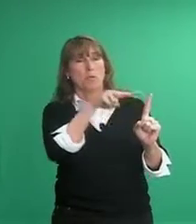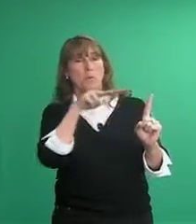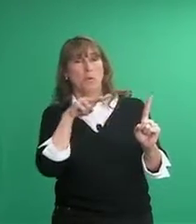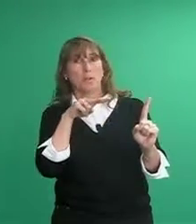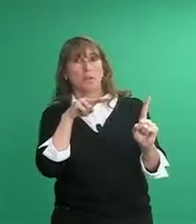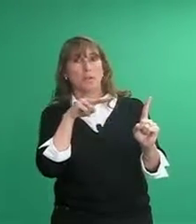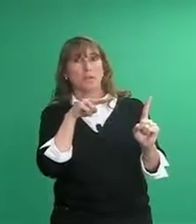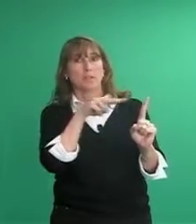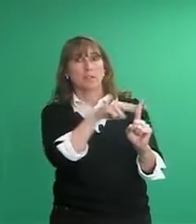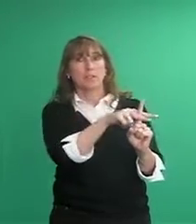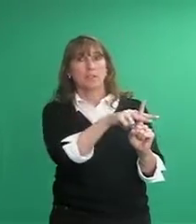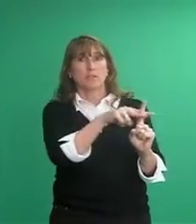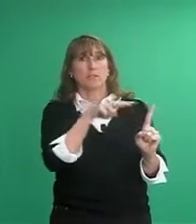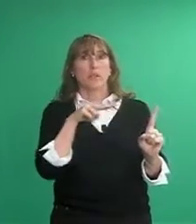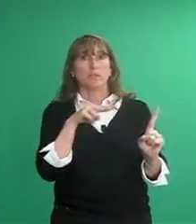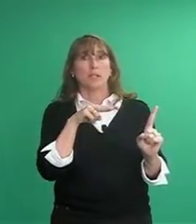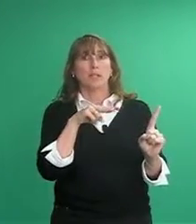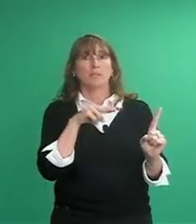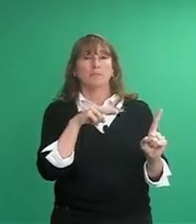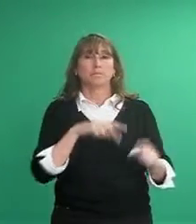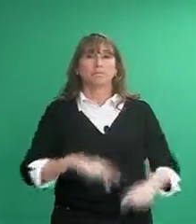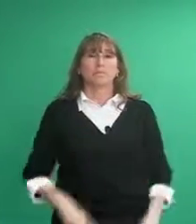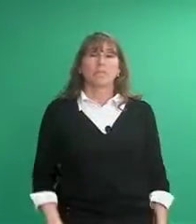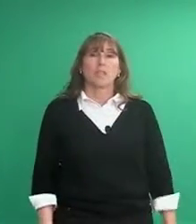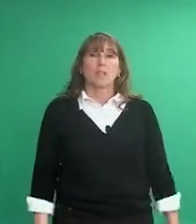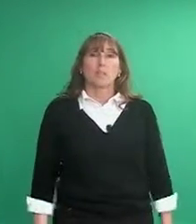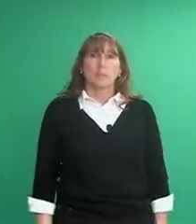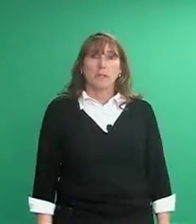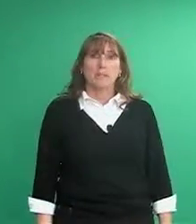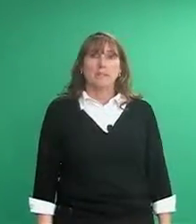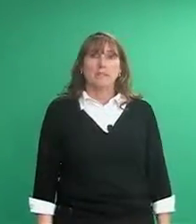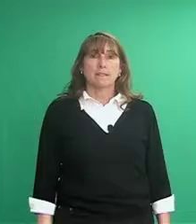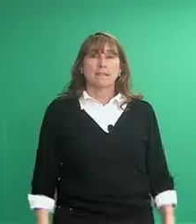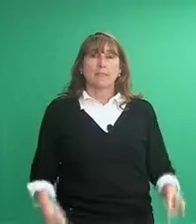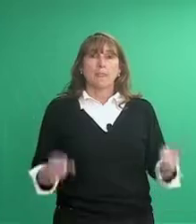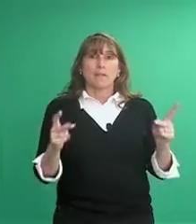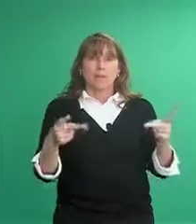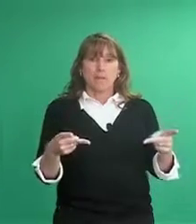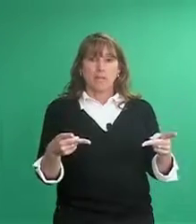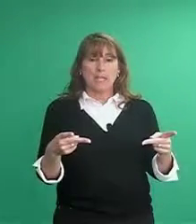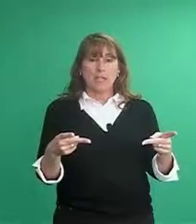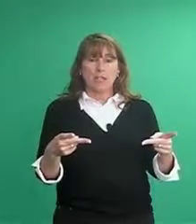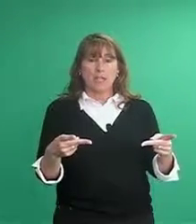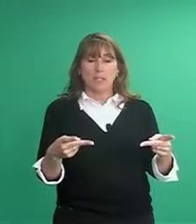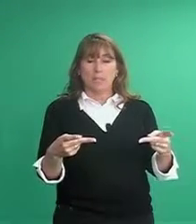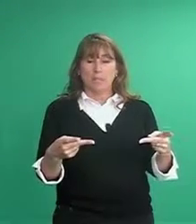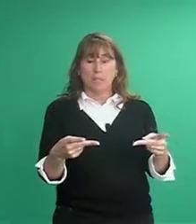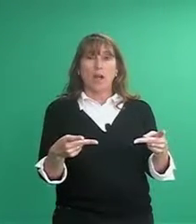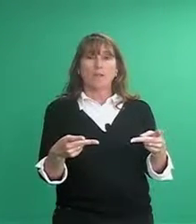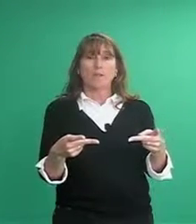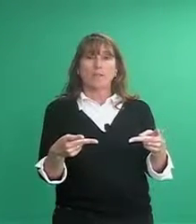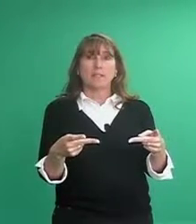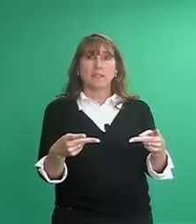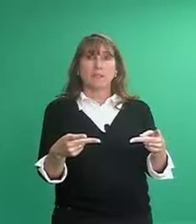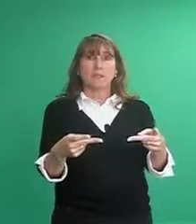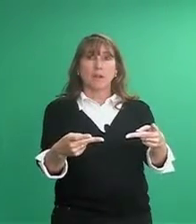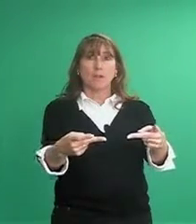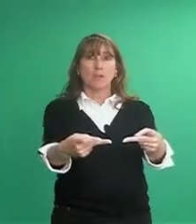pull it apart so unplug place the P handshapes, palms facing left right